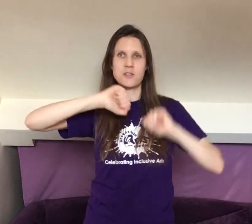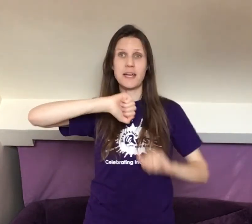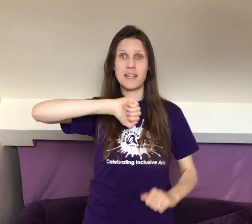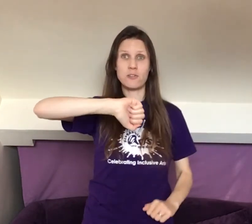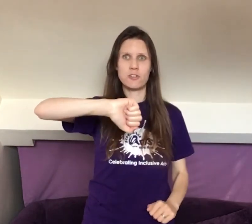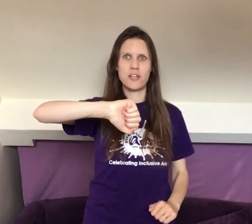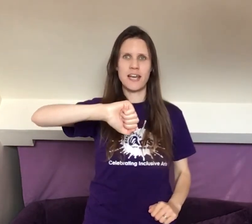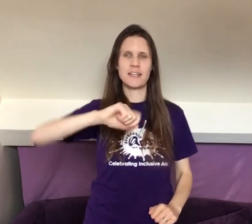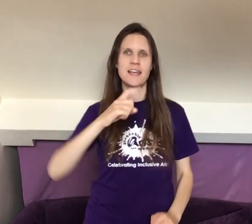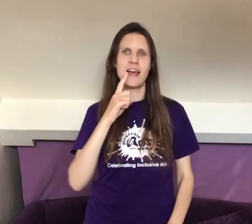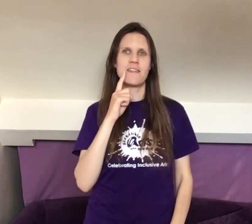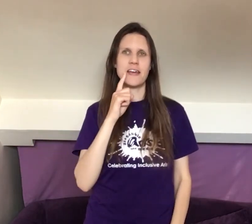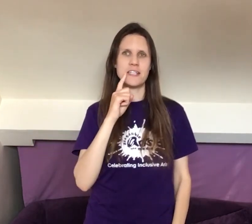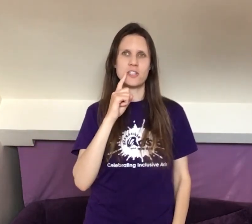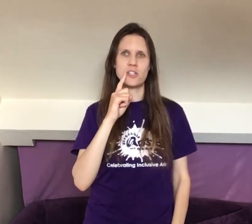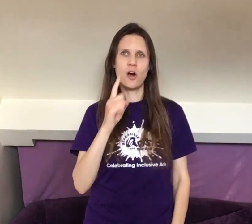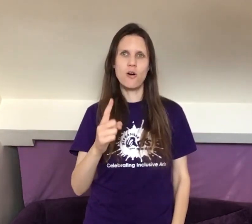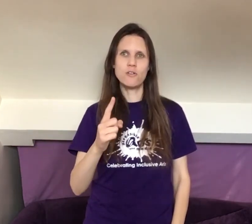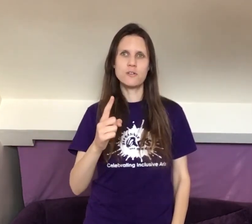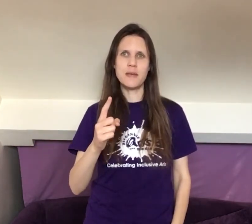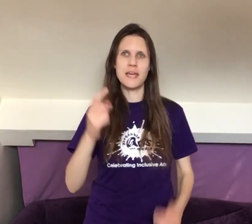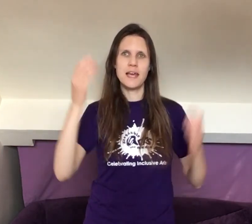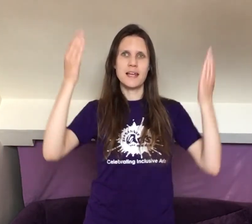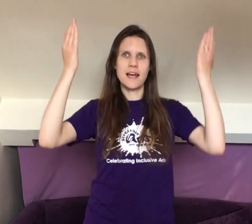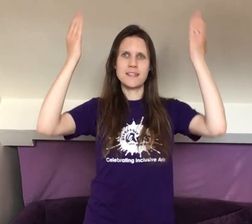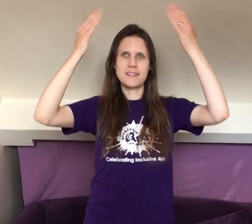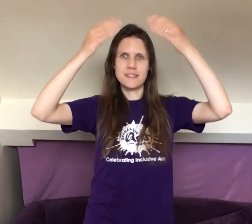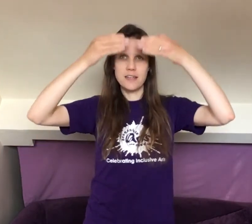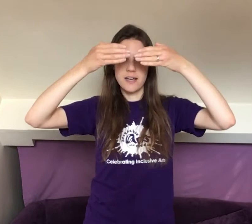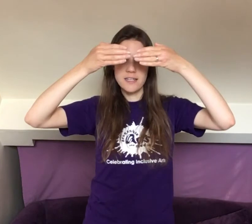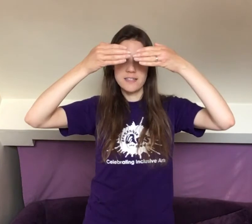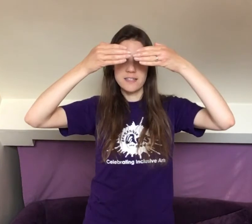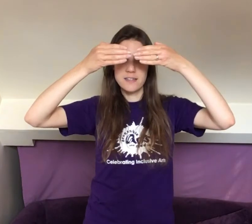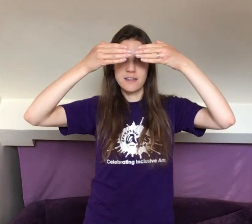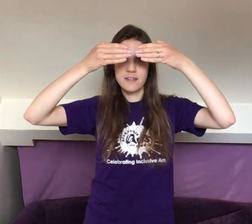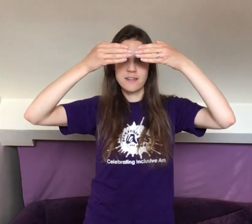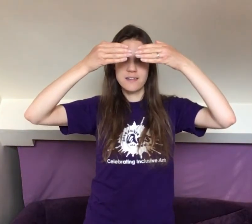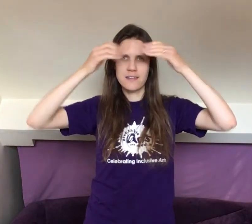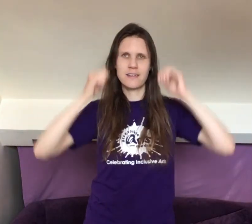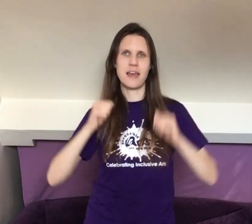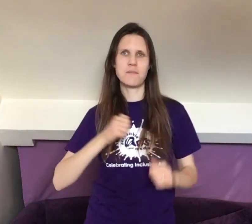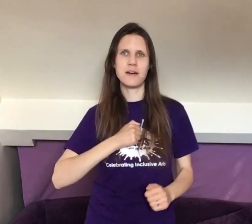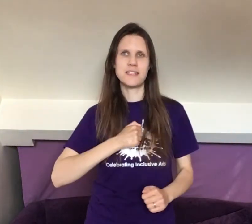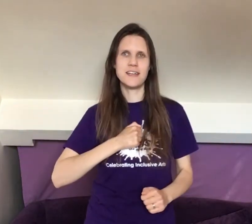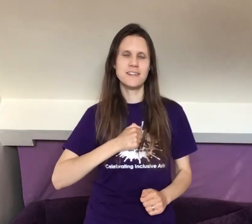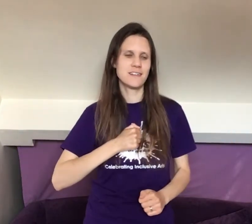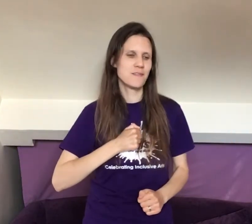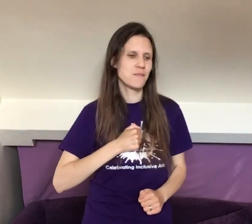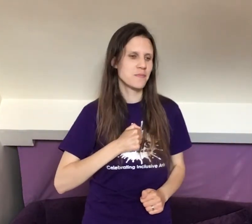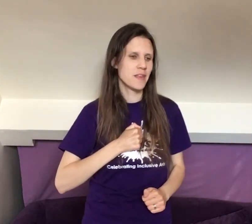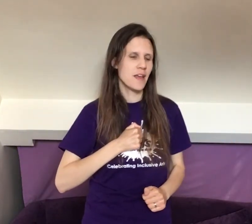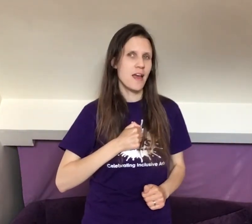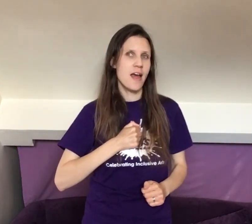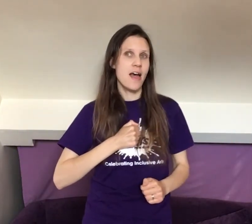Let’s do it again, your turn again. They told me last night. OK, my turn.